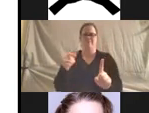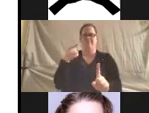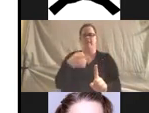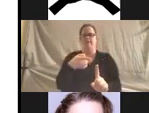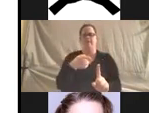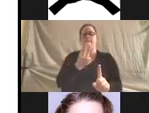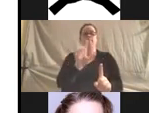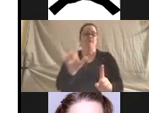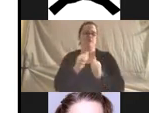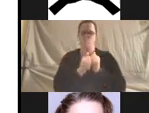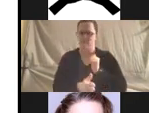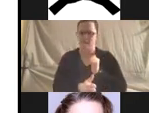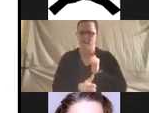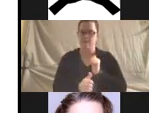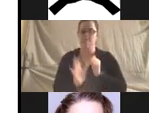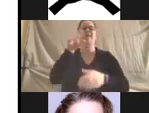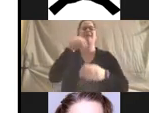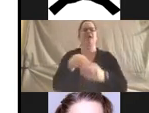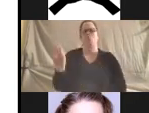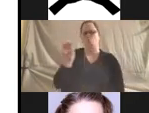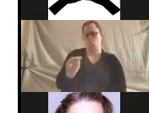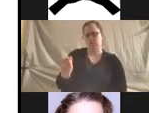to pass in Oregon for about a decade.